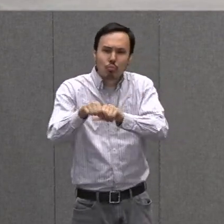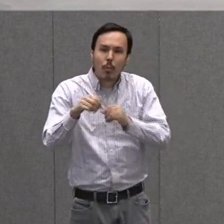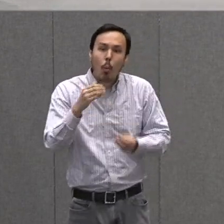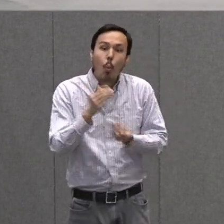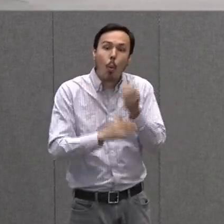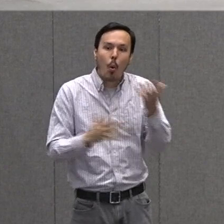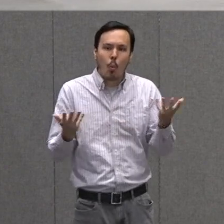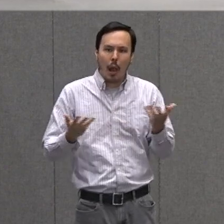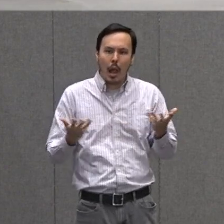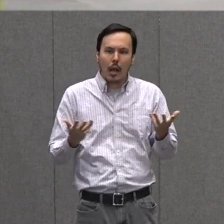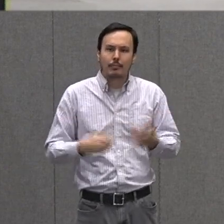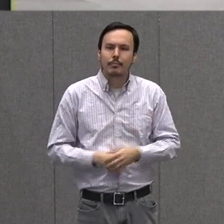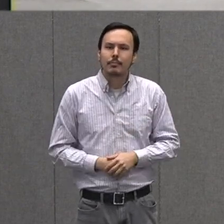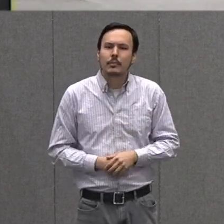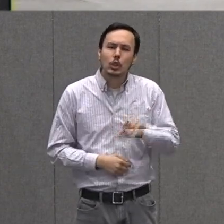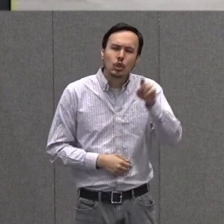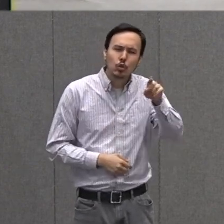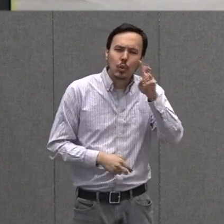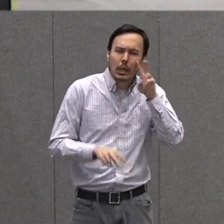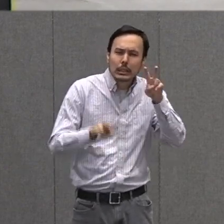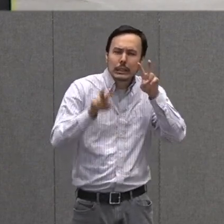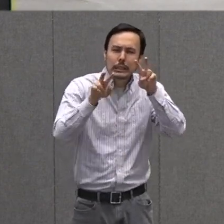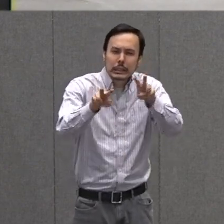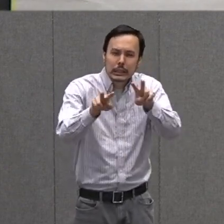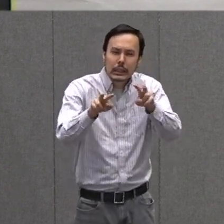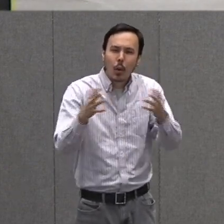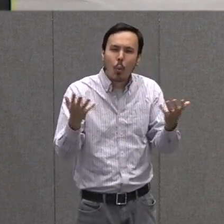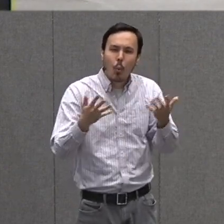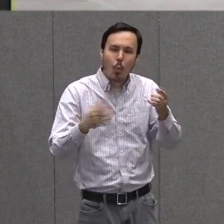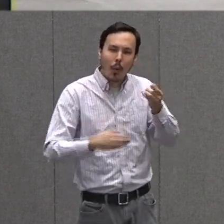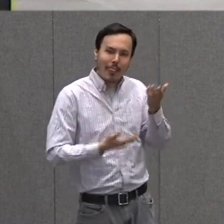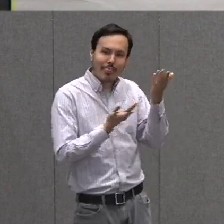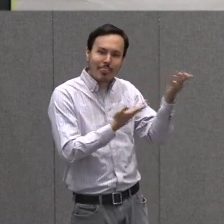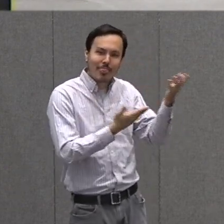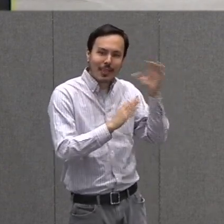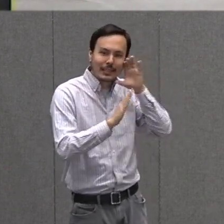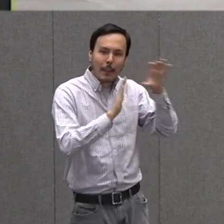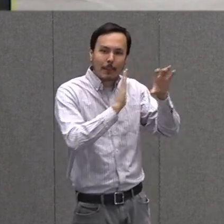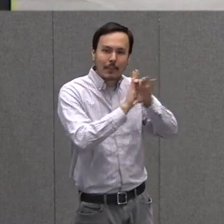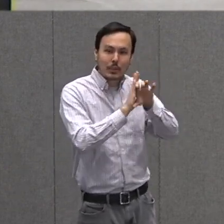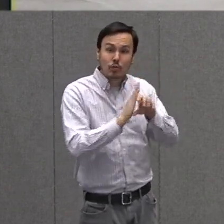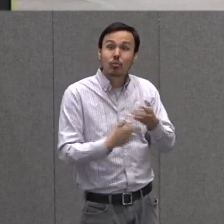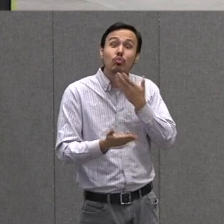What do you observe in this picture? This is a good opportunity for you